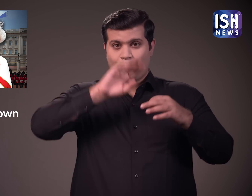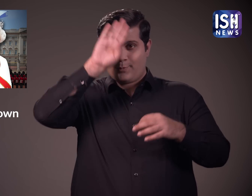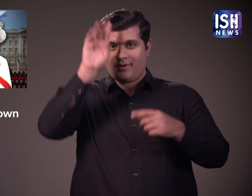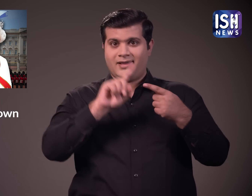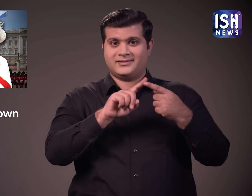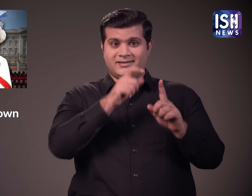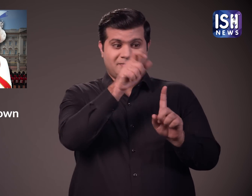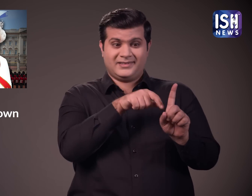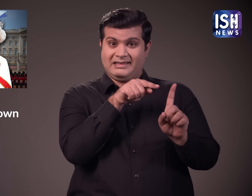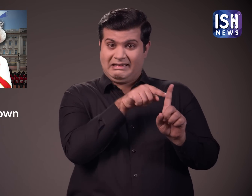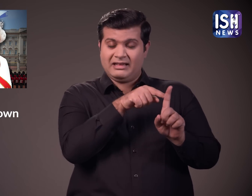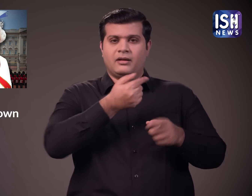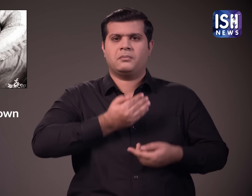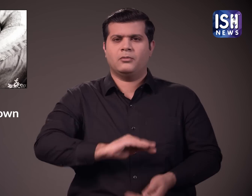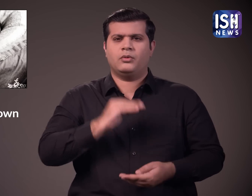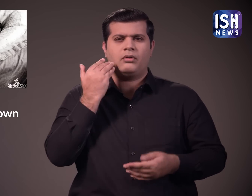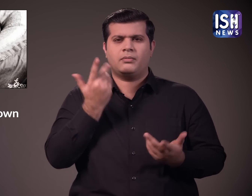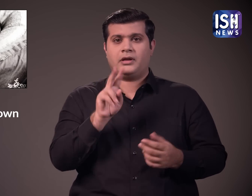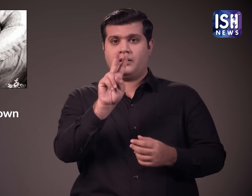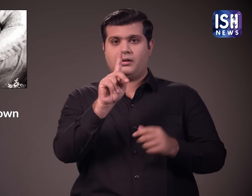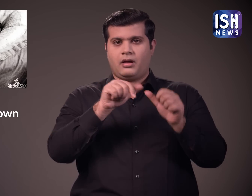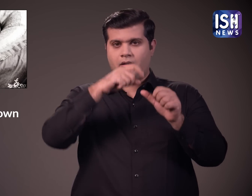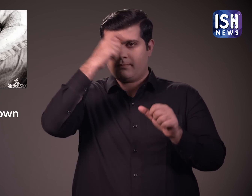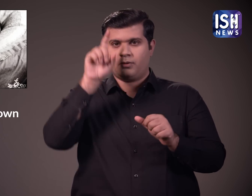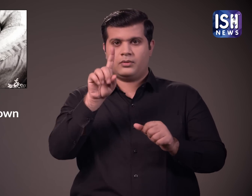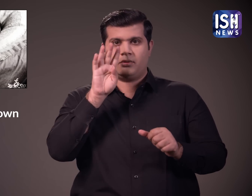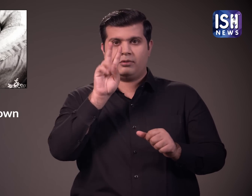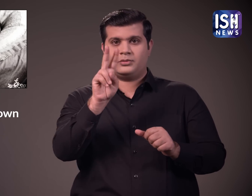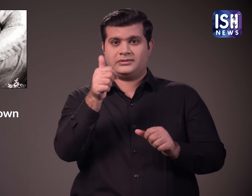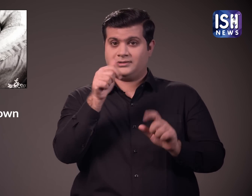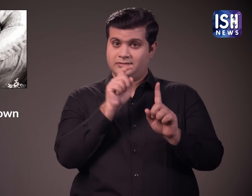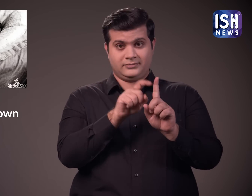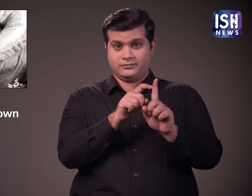Queen Elizabeth Windsor was born on 21st April 1926.